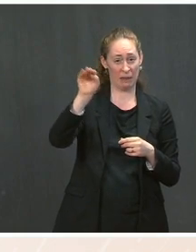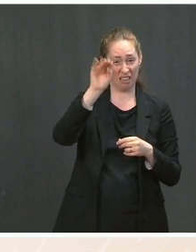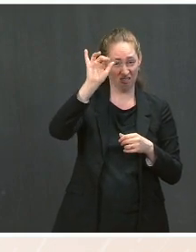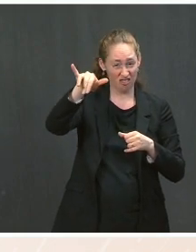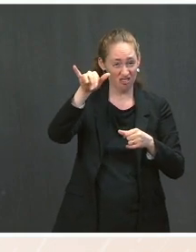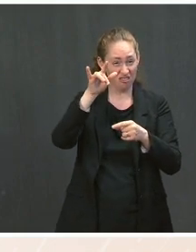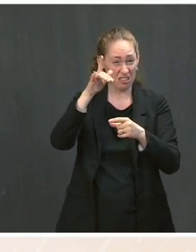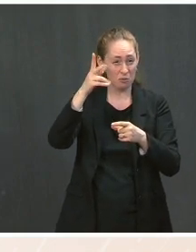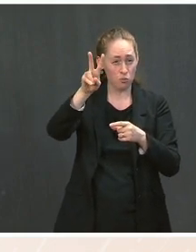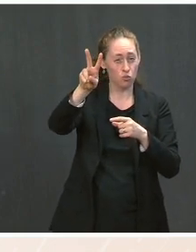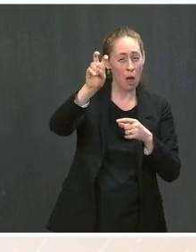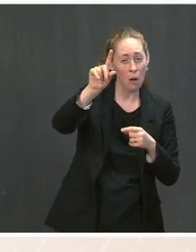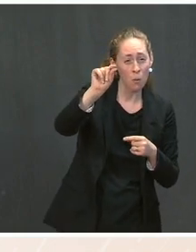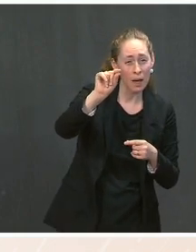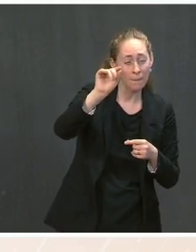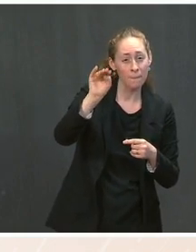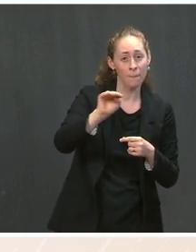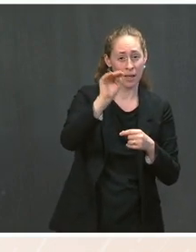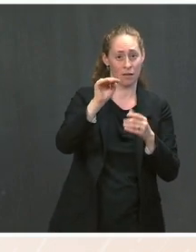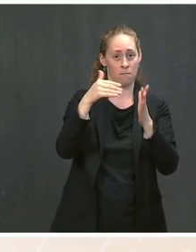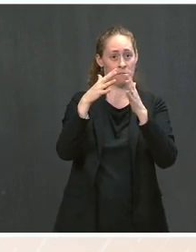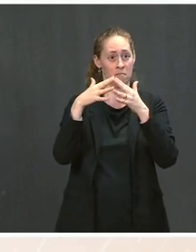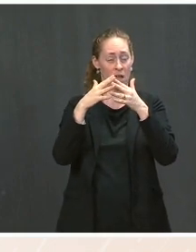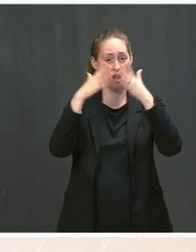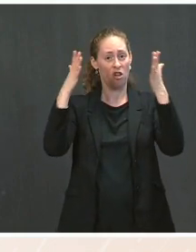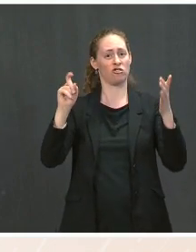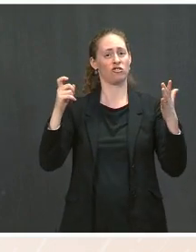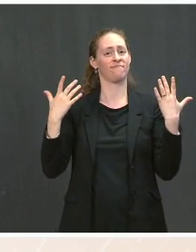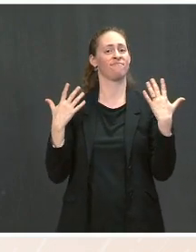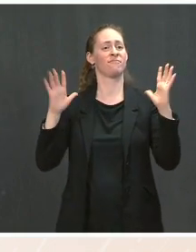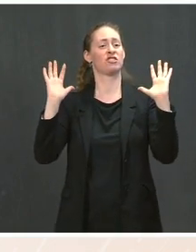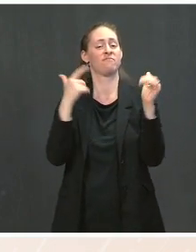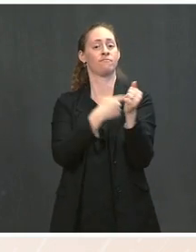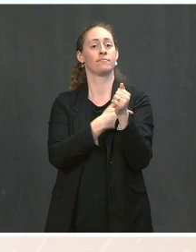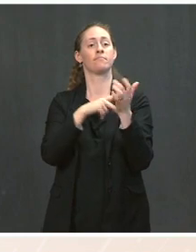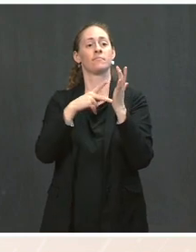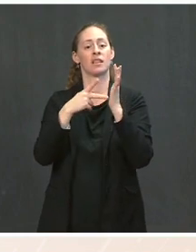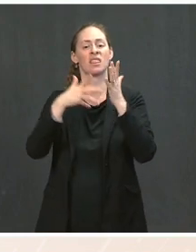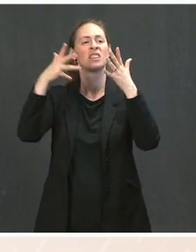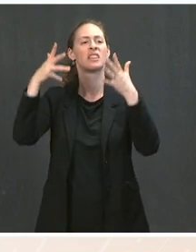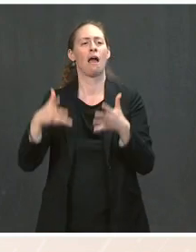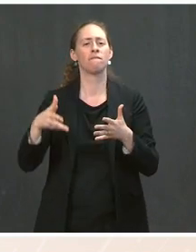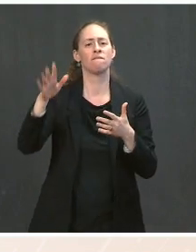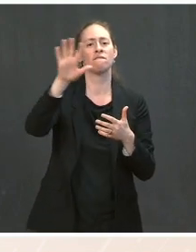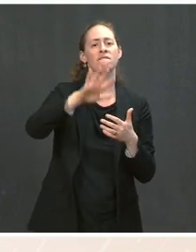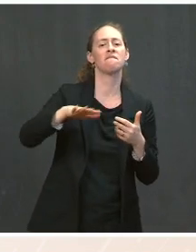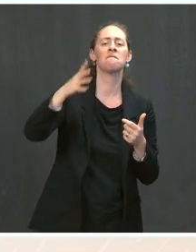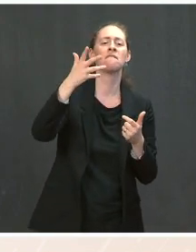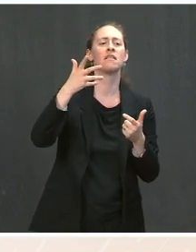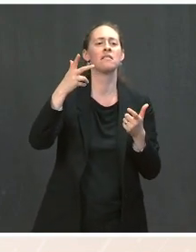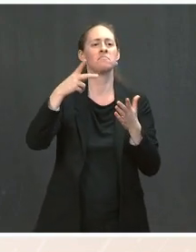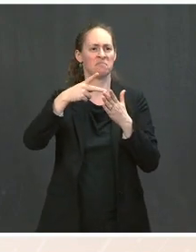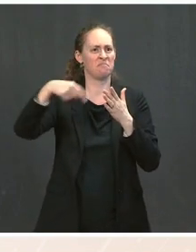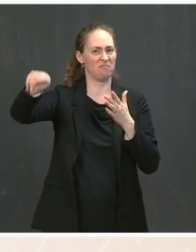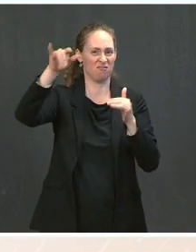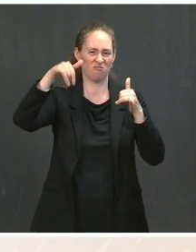get their shots by then. That means that there's an additional number of Americans above that who wouldn't. But you guys don't have a specific number that you're circling right now?